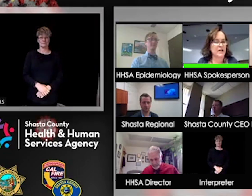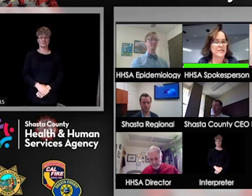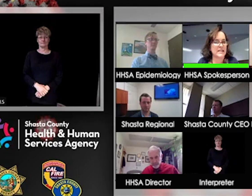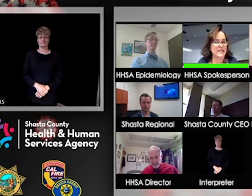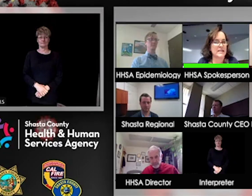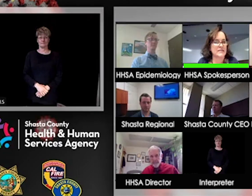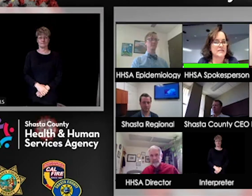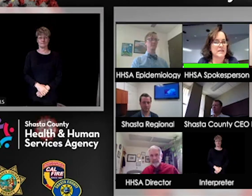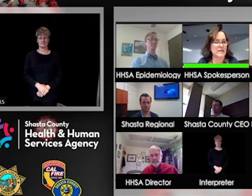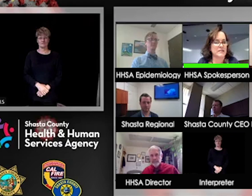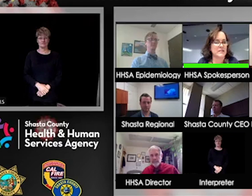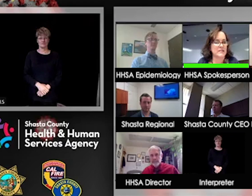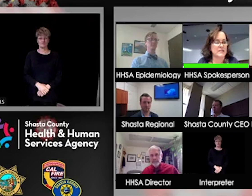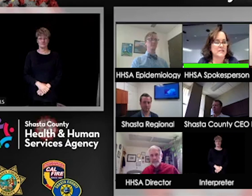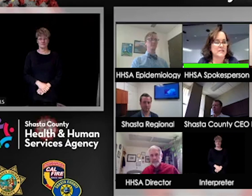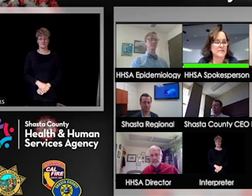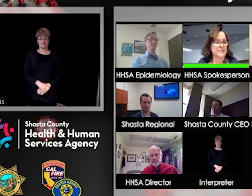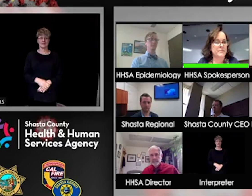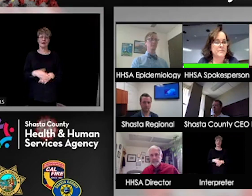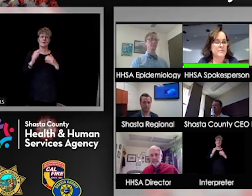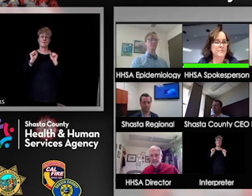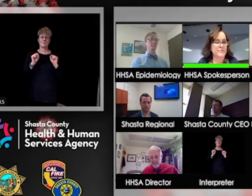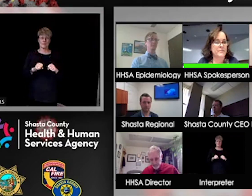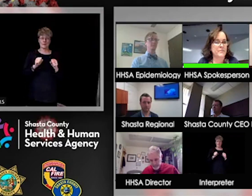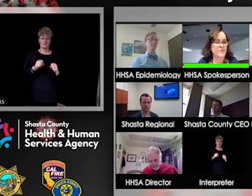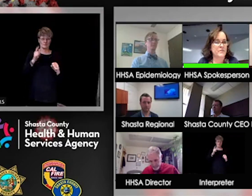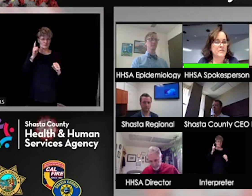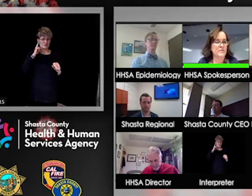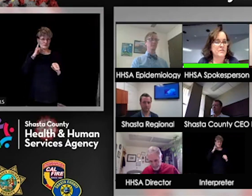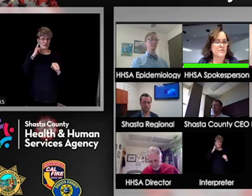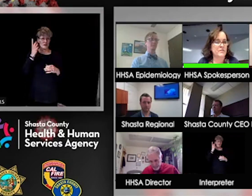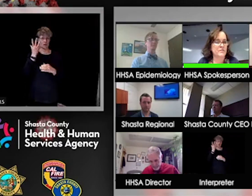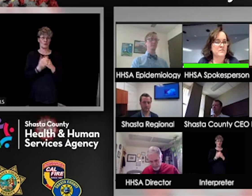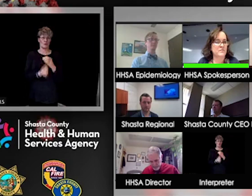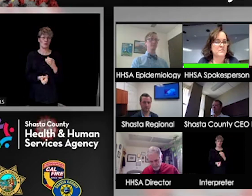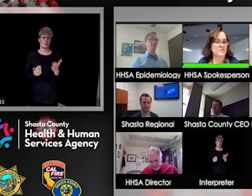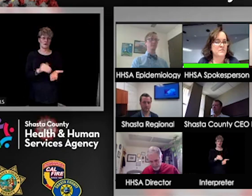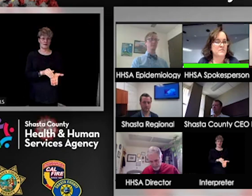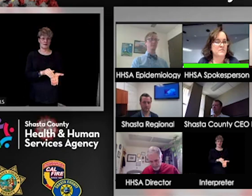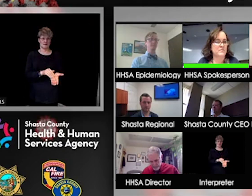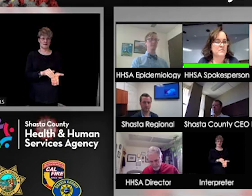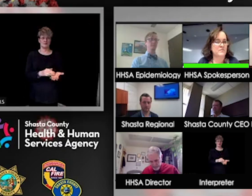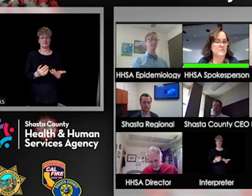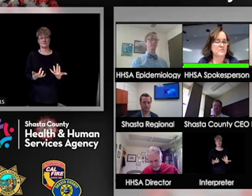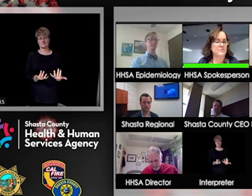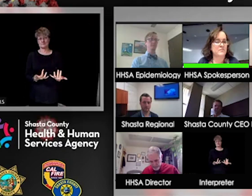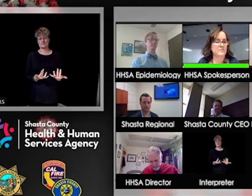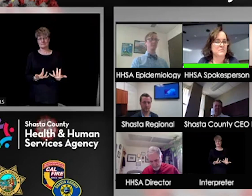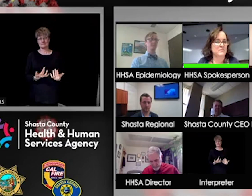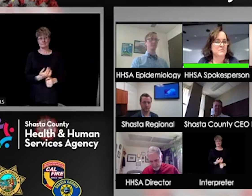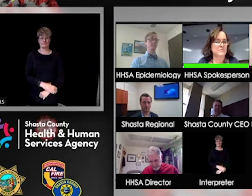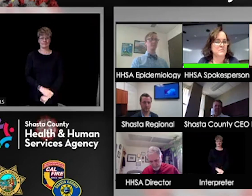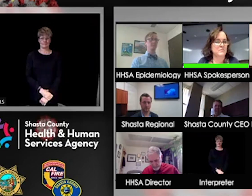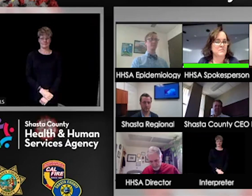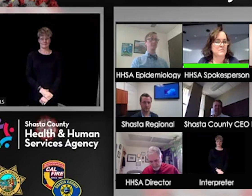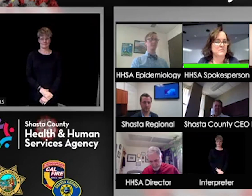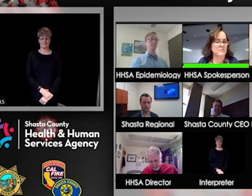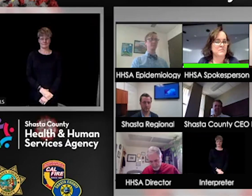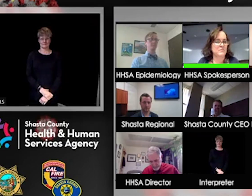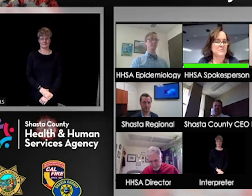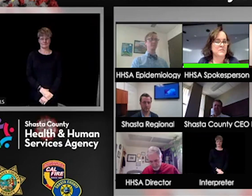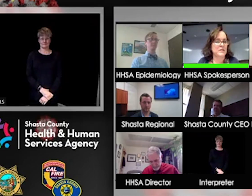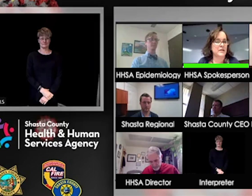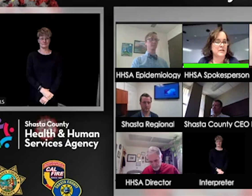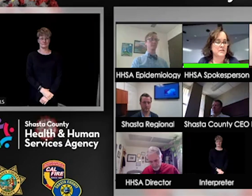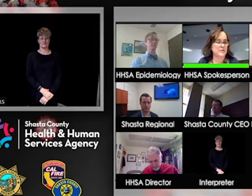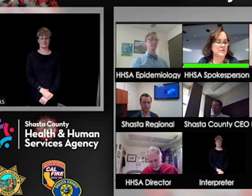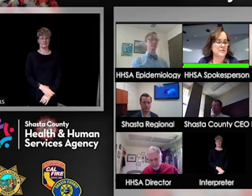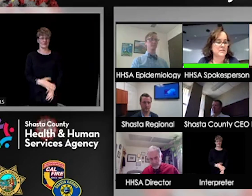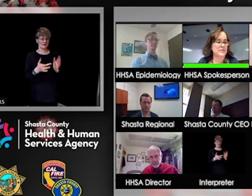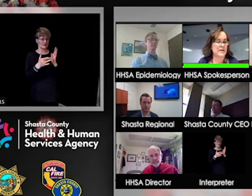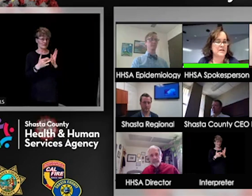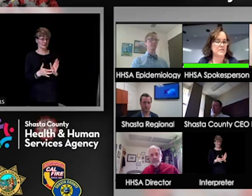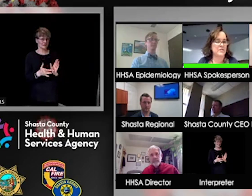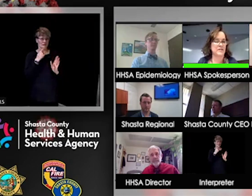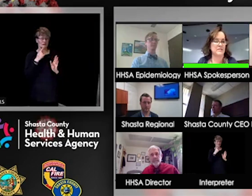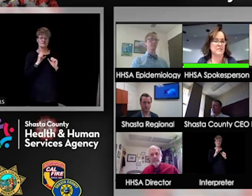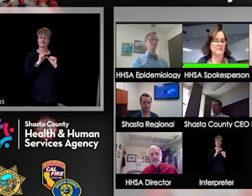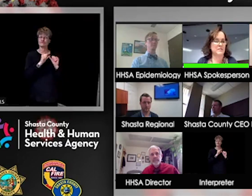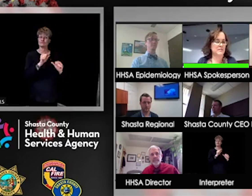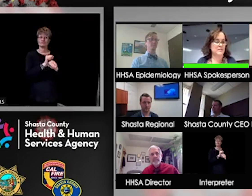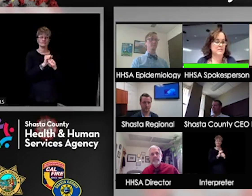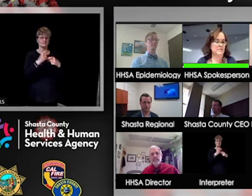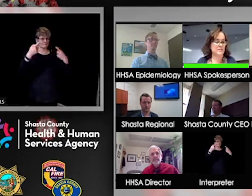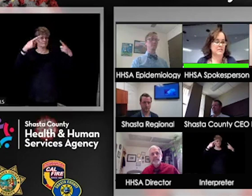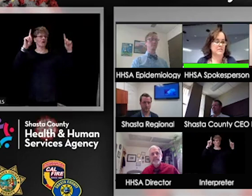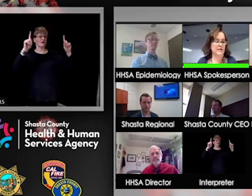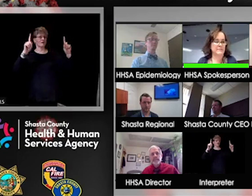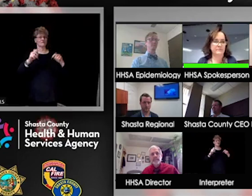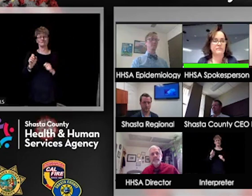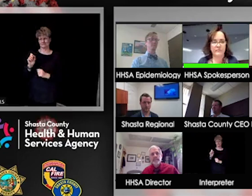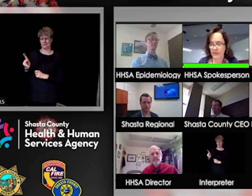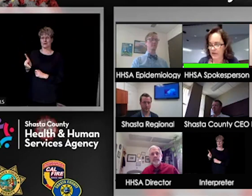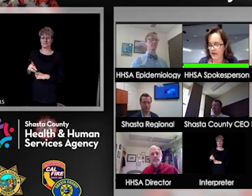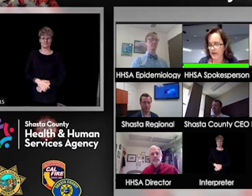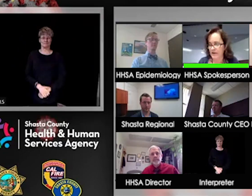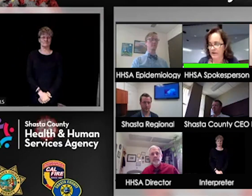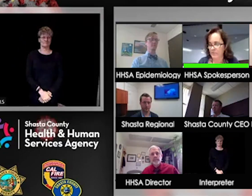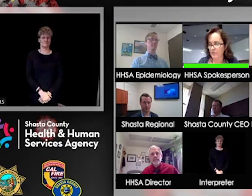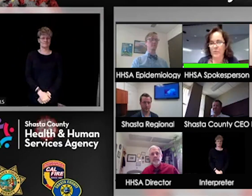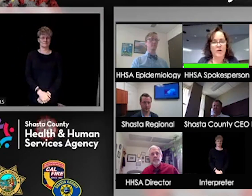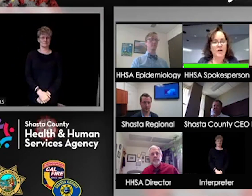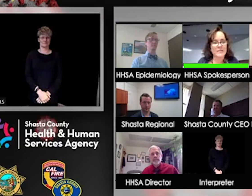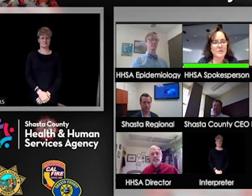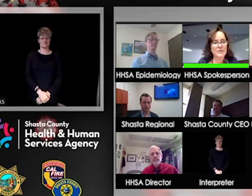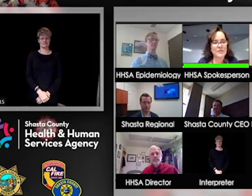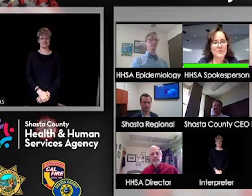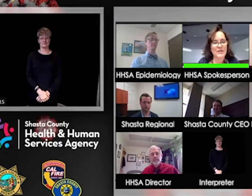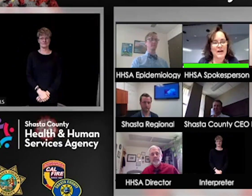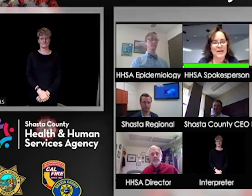had it for a second and they lost it. Looks good on your side. Okay. From our hospitals,